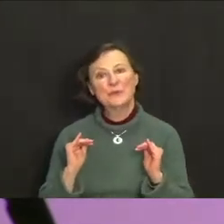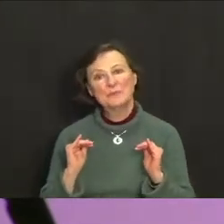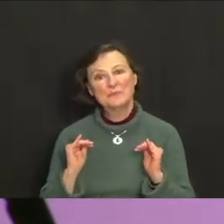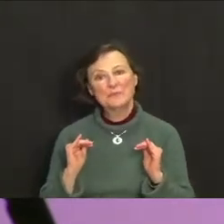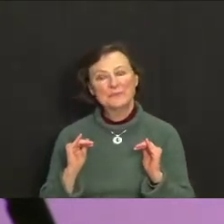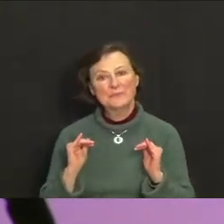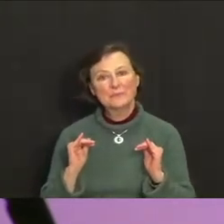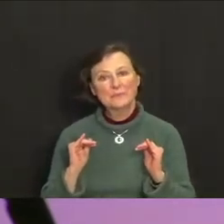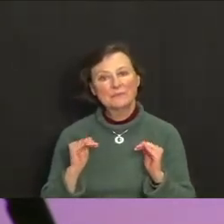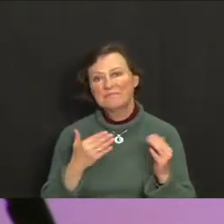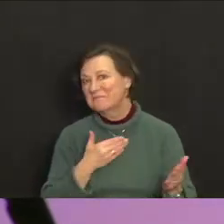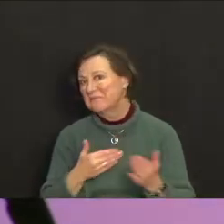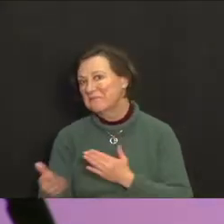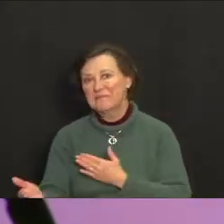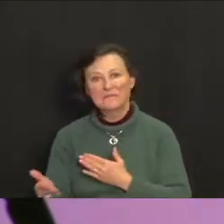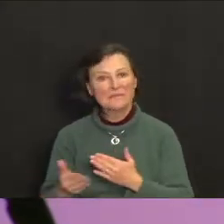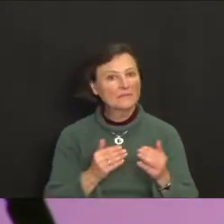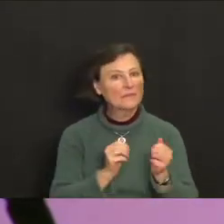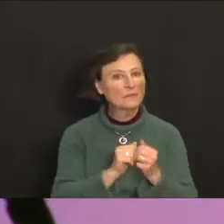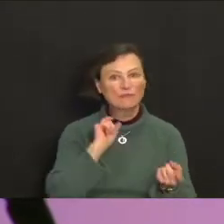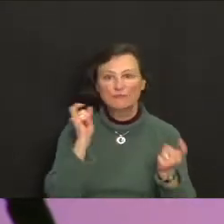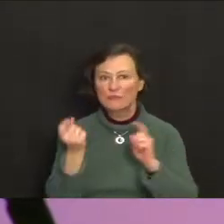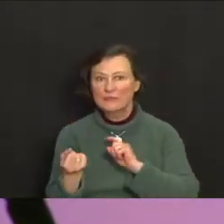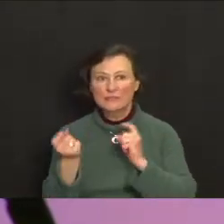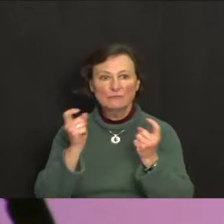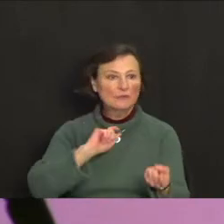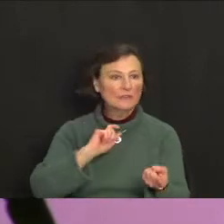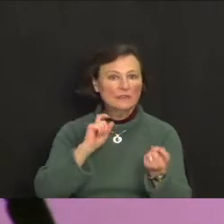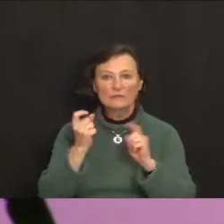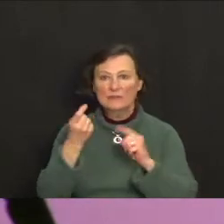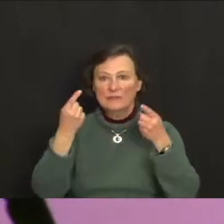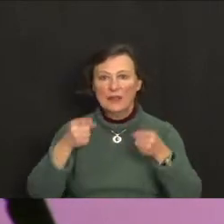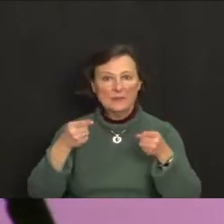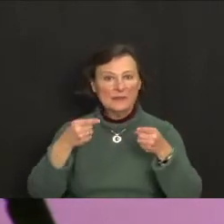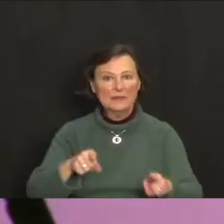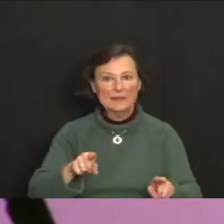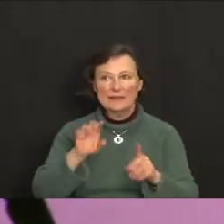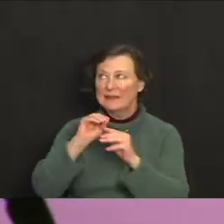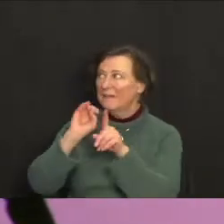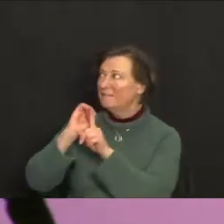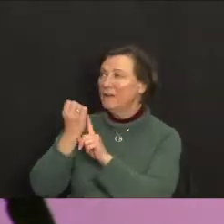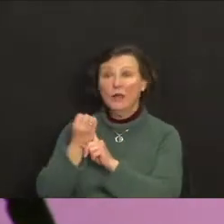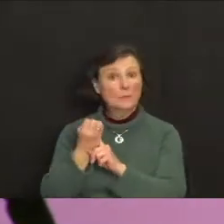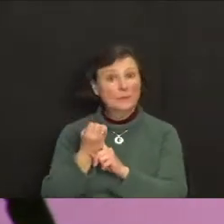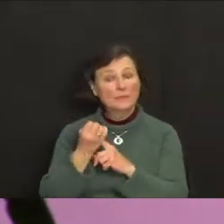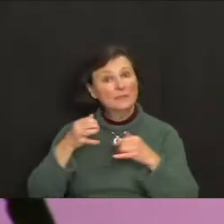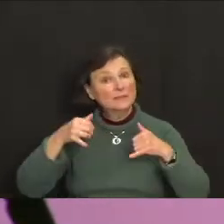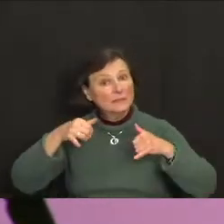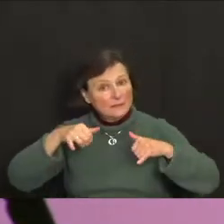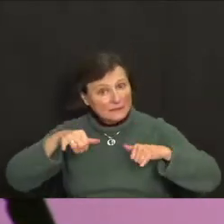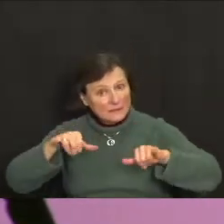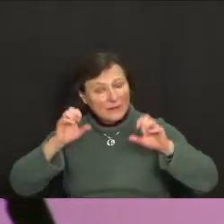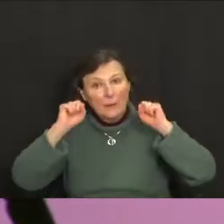Even with all the changes that are occurring environmentally, it is still an amazing